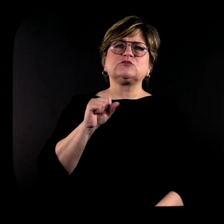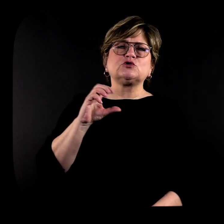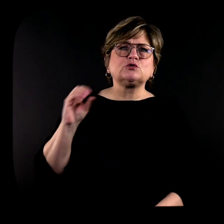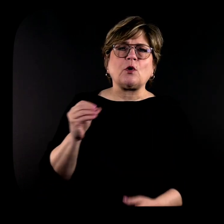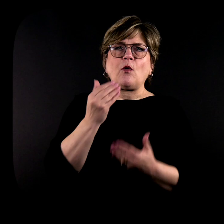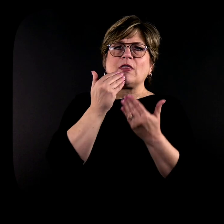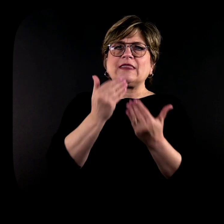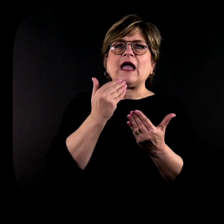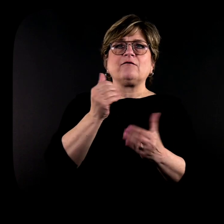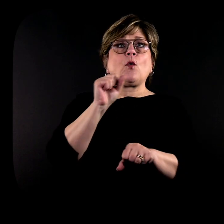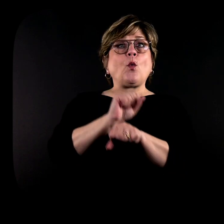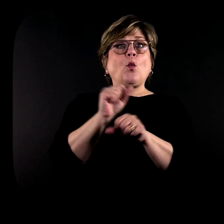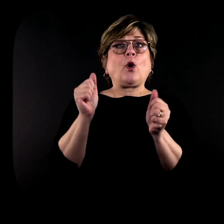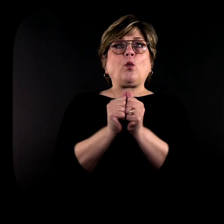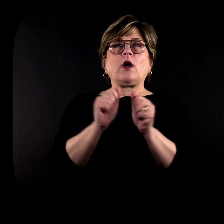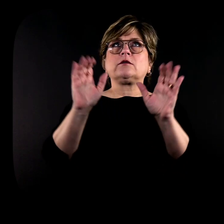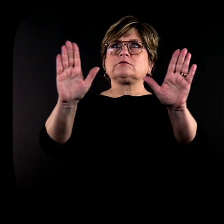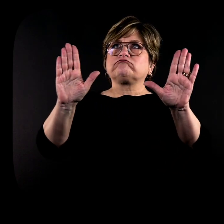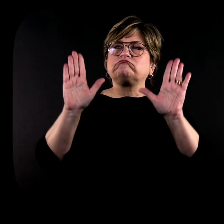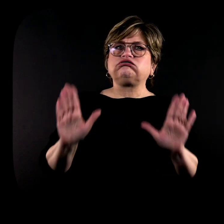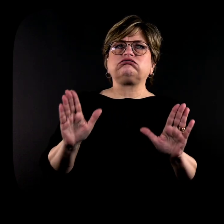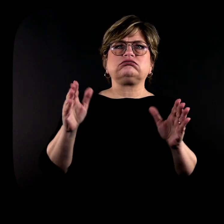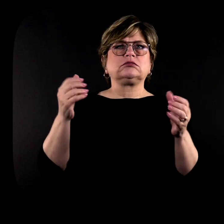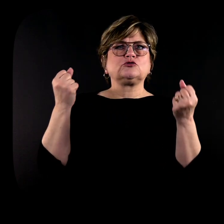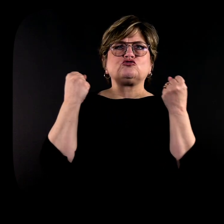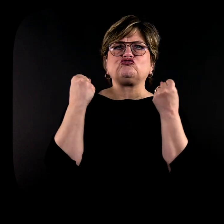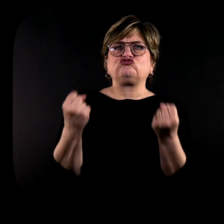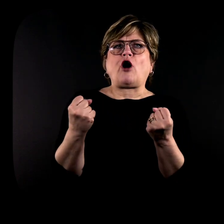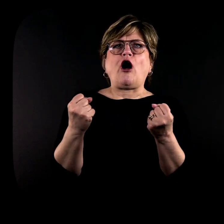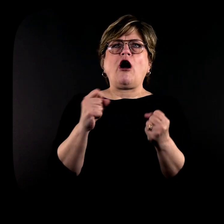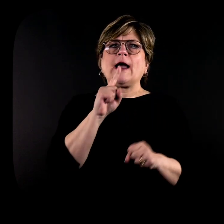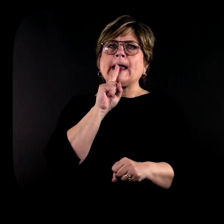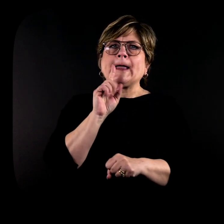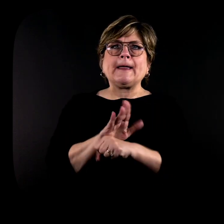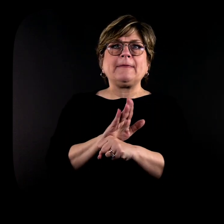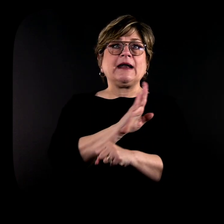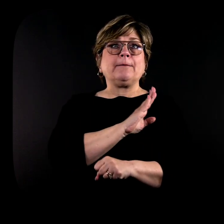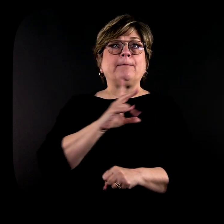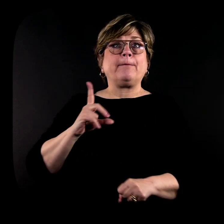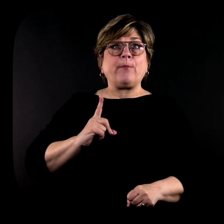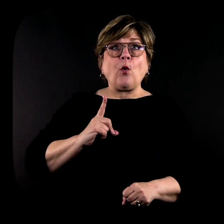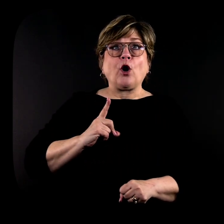I am so thankful to work with such a strong and committed board who are